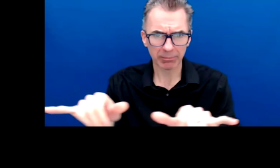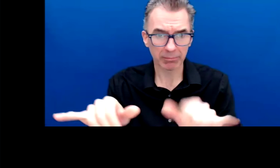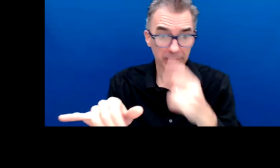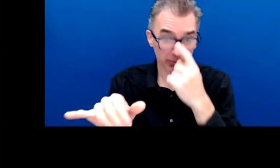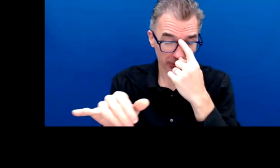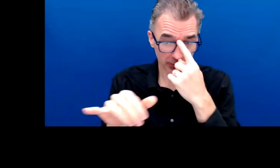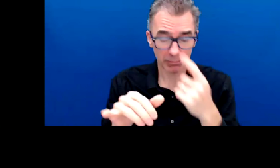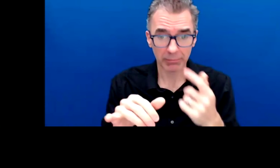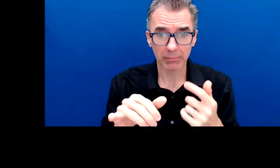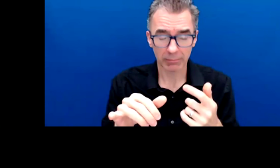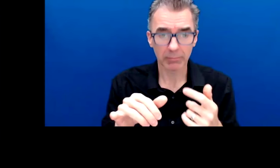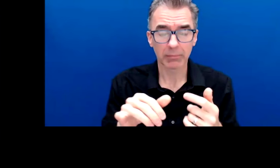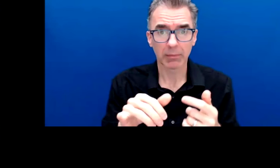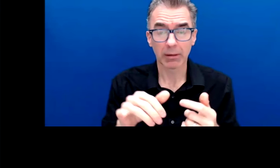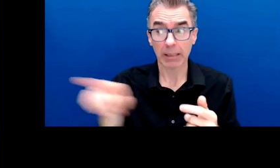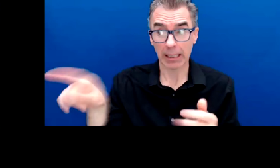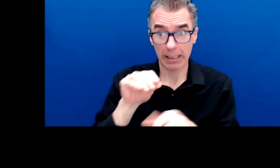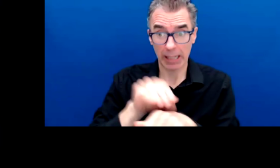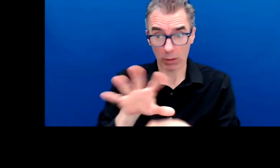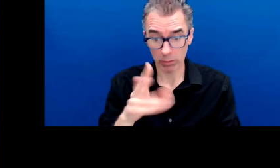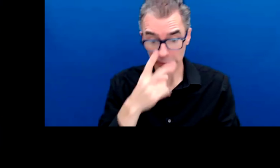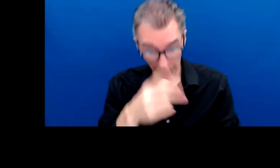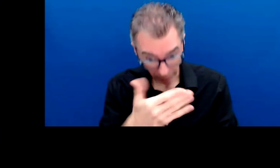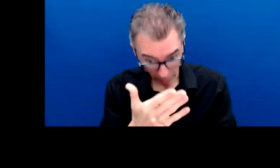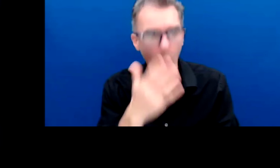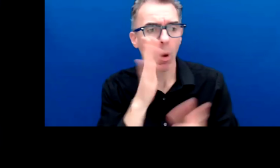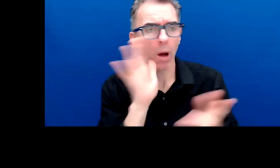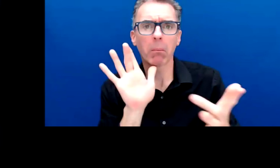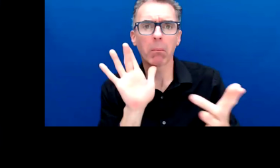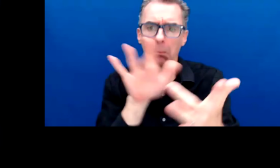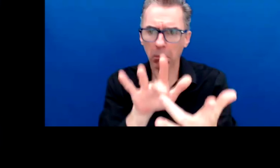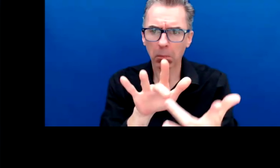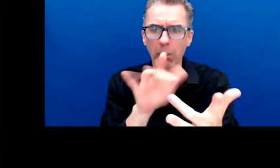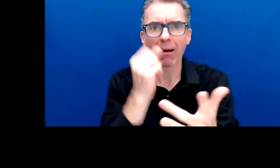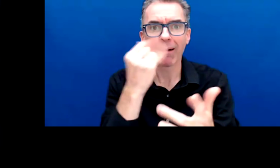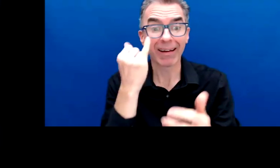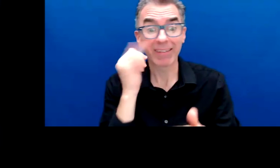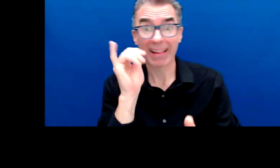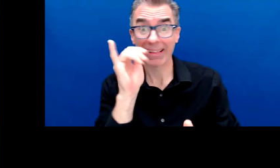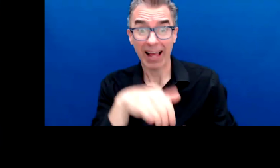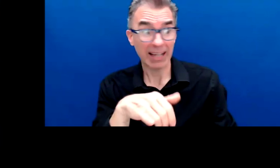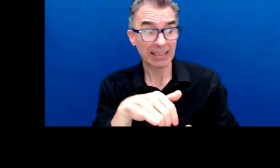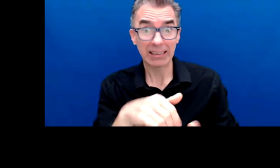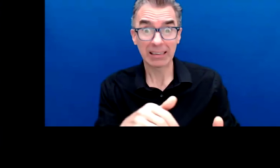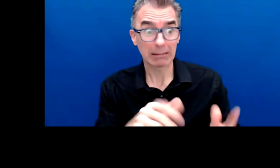is going to be reaching out to you, but especially if with a sensitive matter, you know, if a student shares something very sensitive with you.